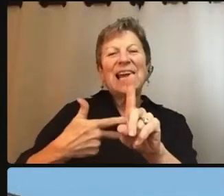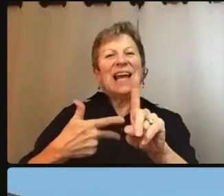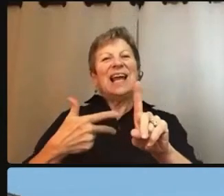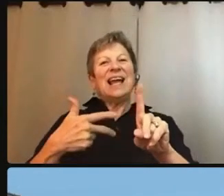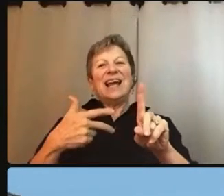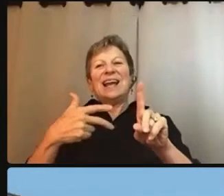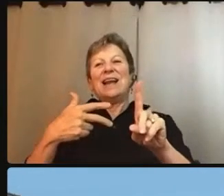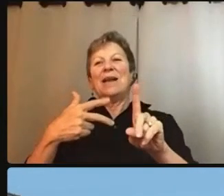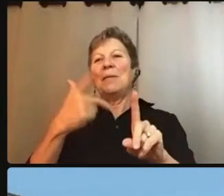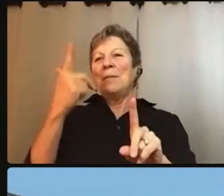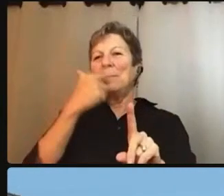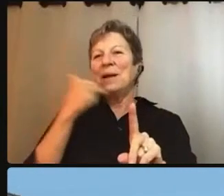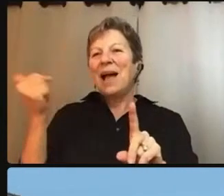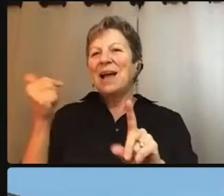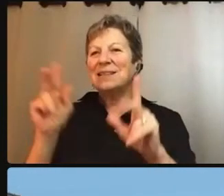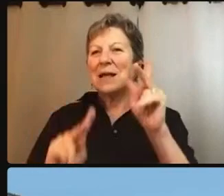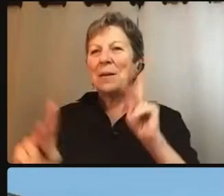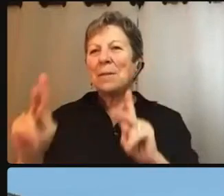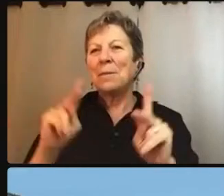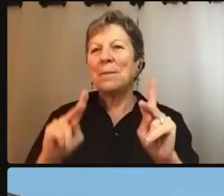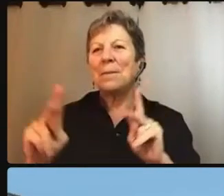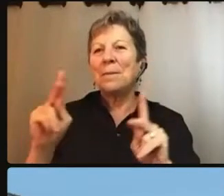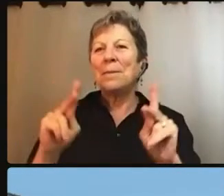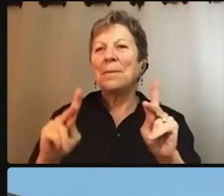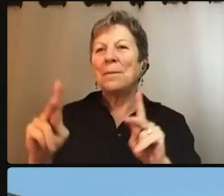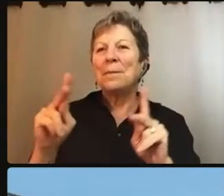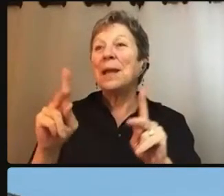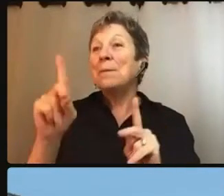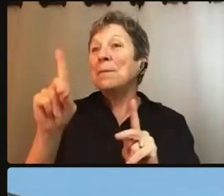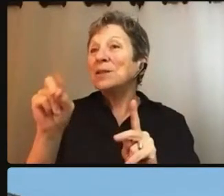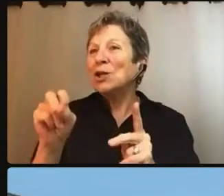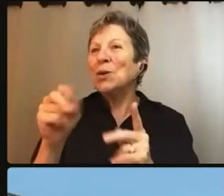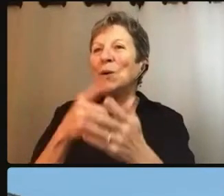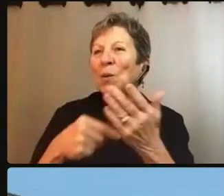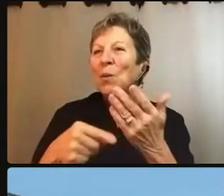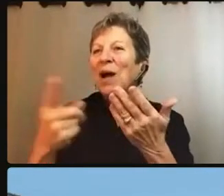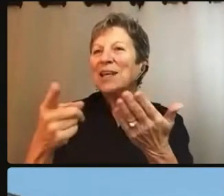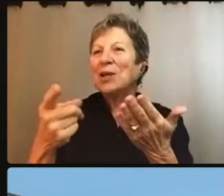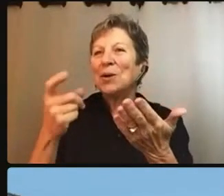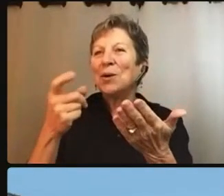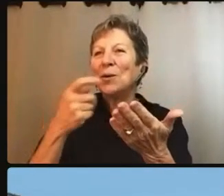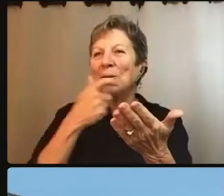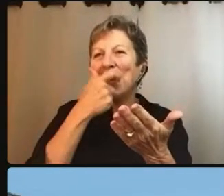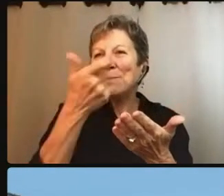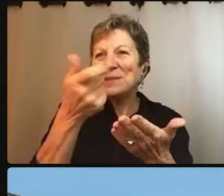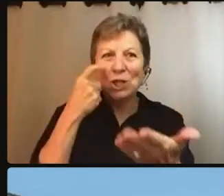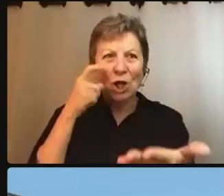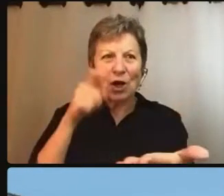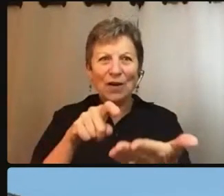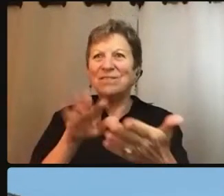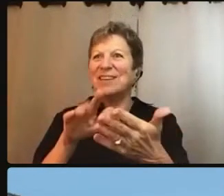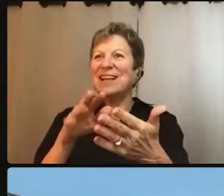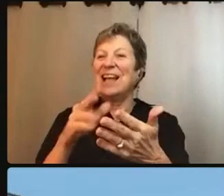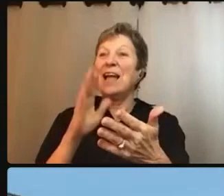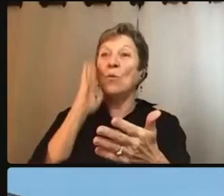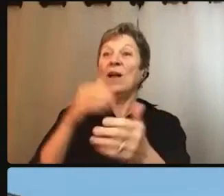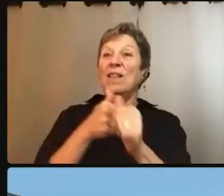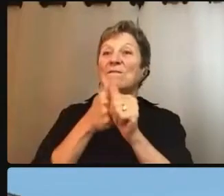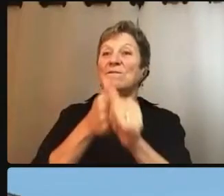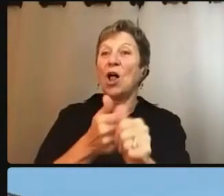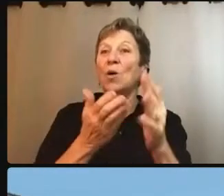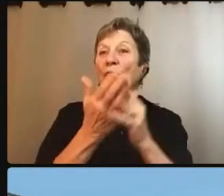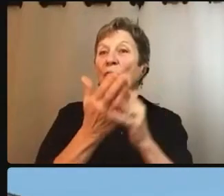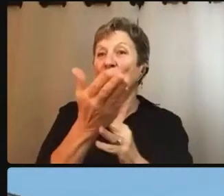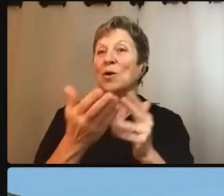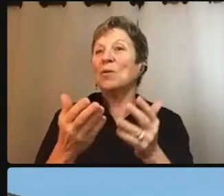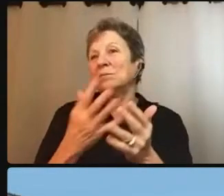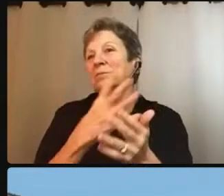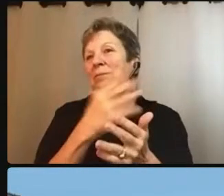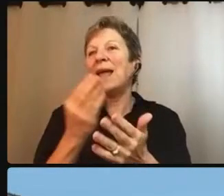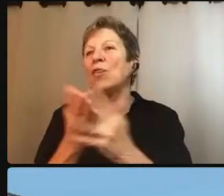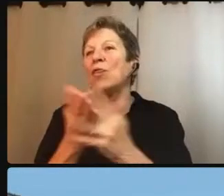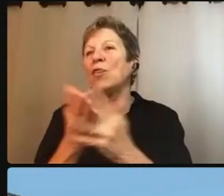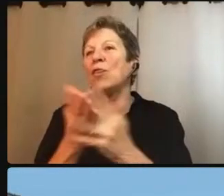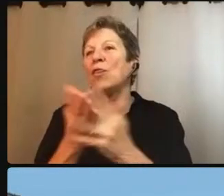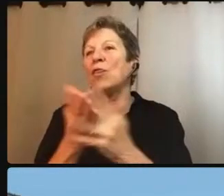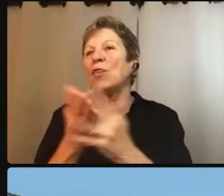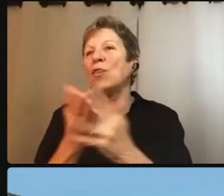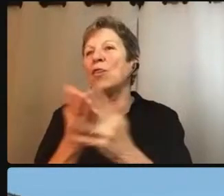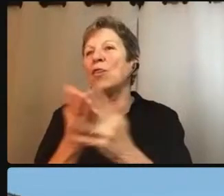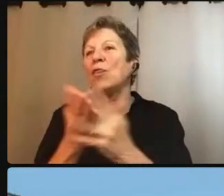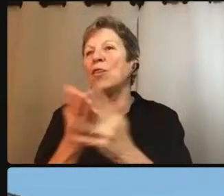MONTHLY, QUARTERLY ANNUALLY